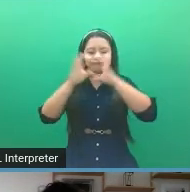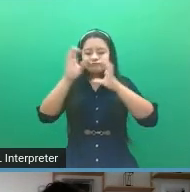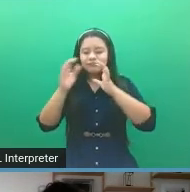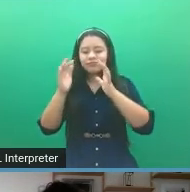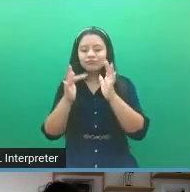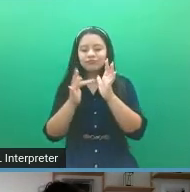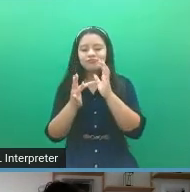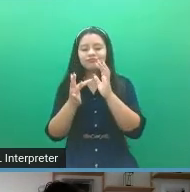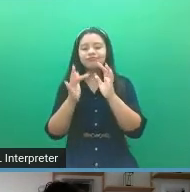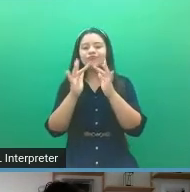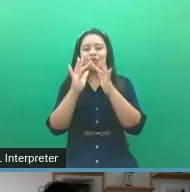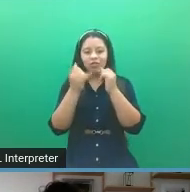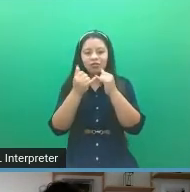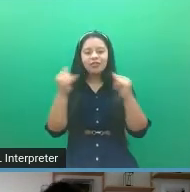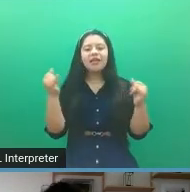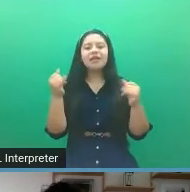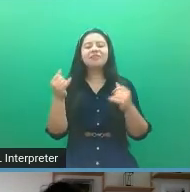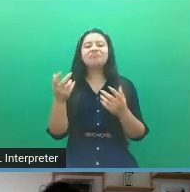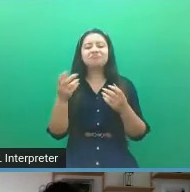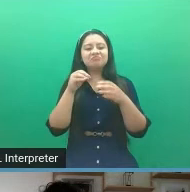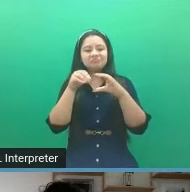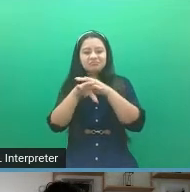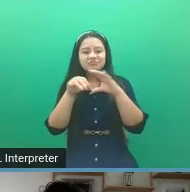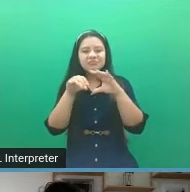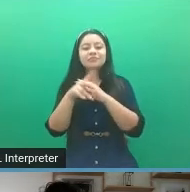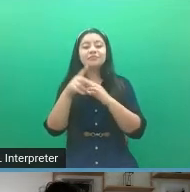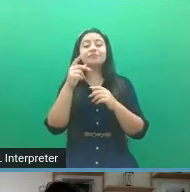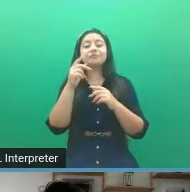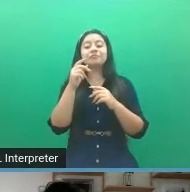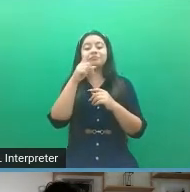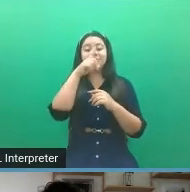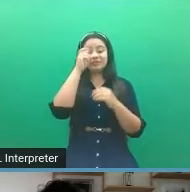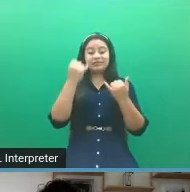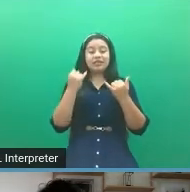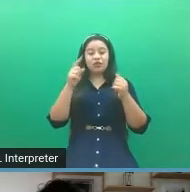just made their artifact labels accessible because everyone's mobile device has a screen reader and